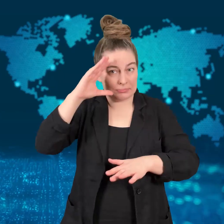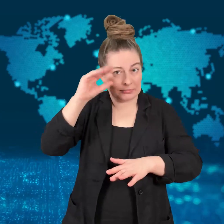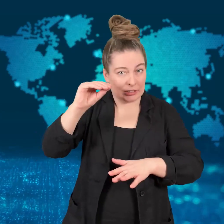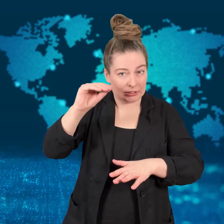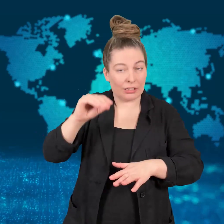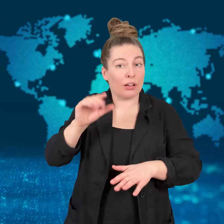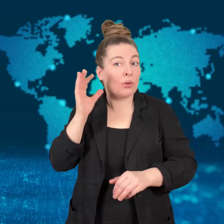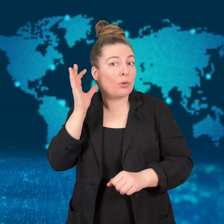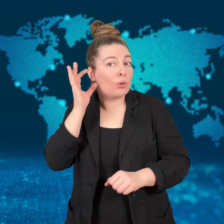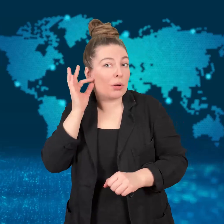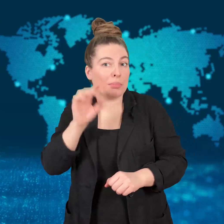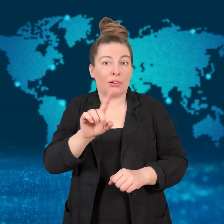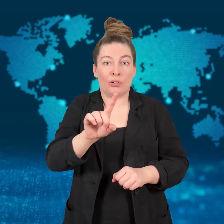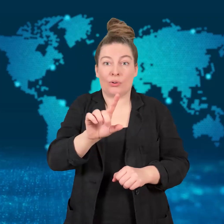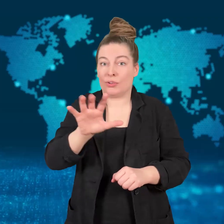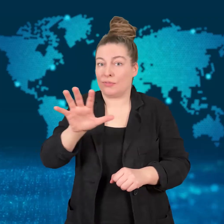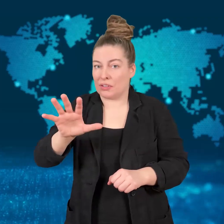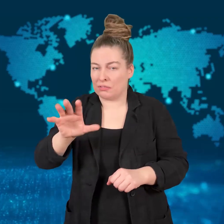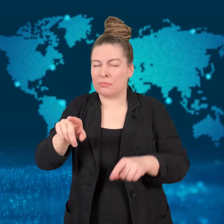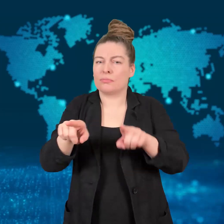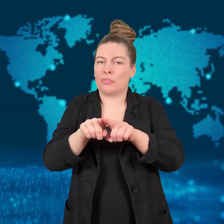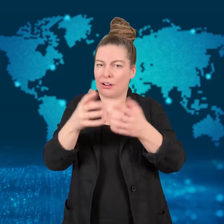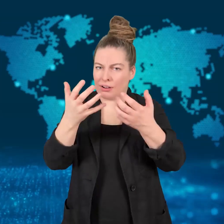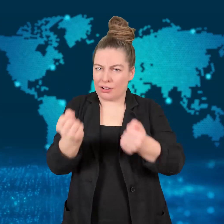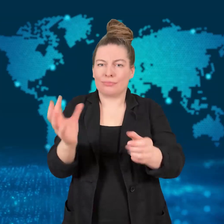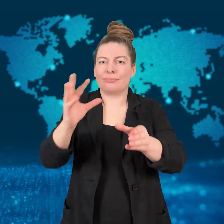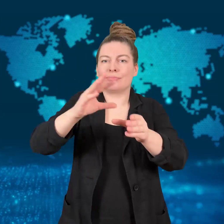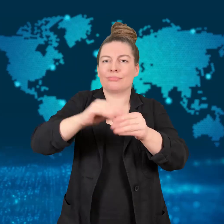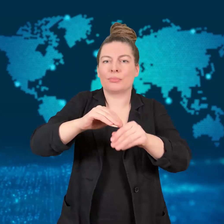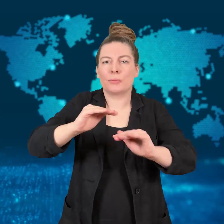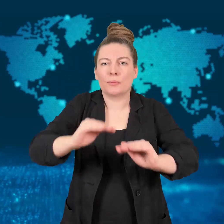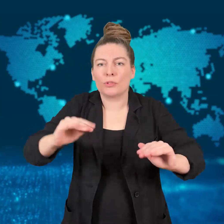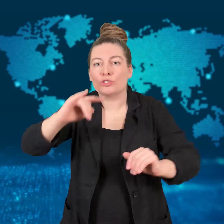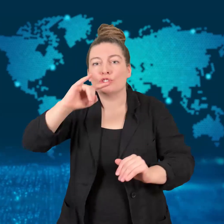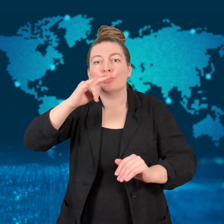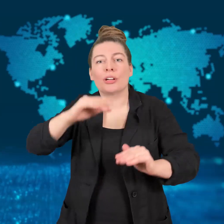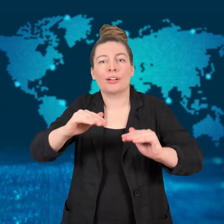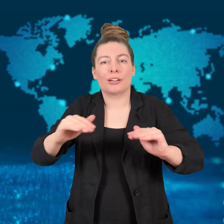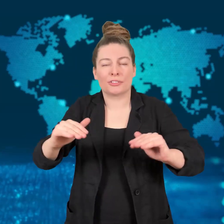and 15 women among those who were killed. There were also some children.